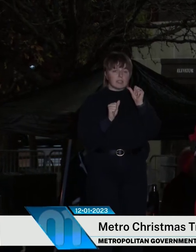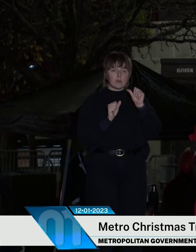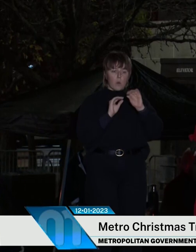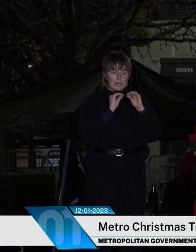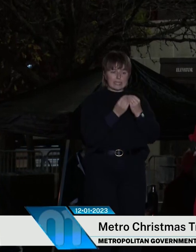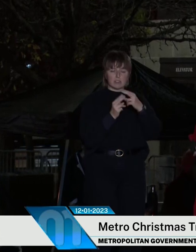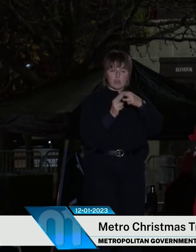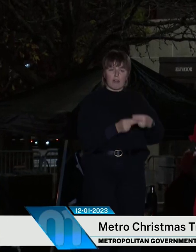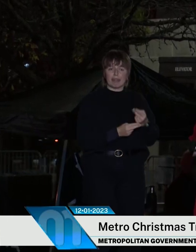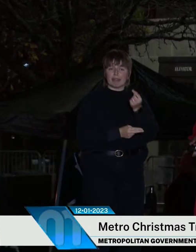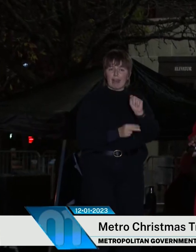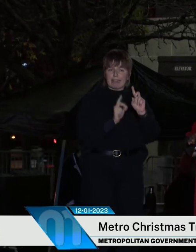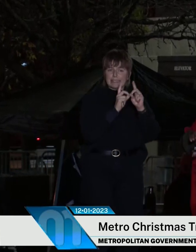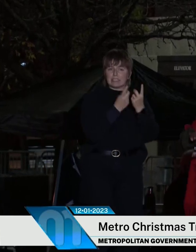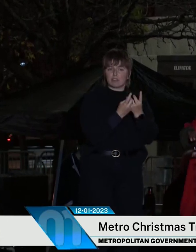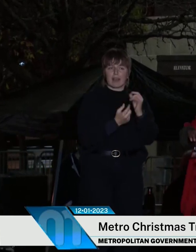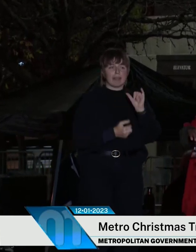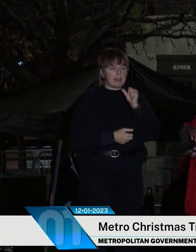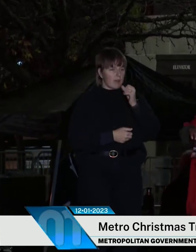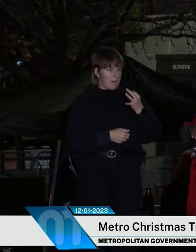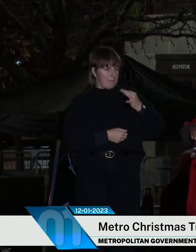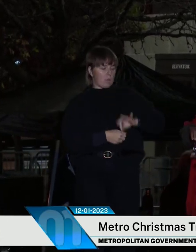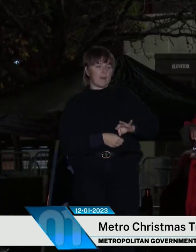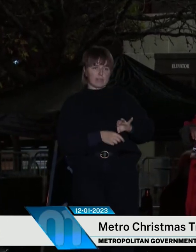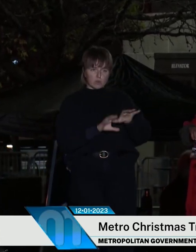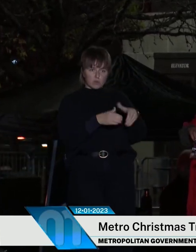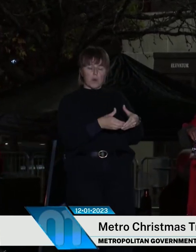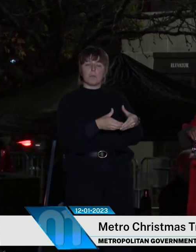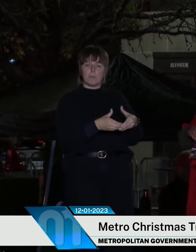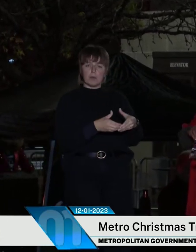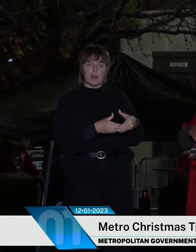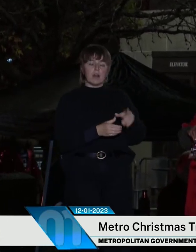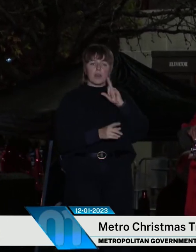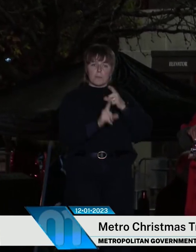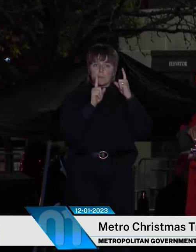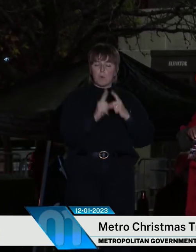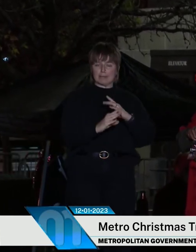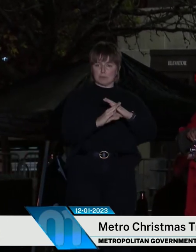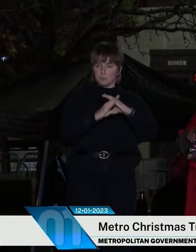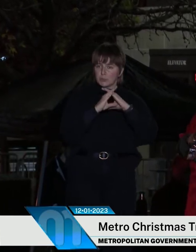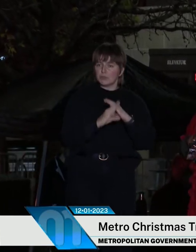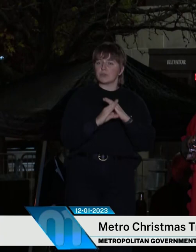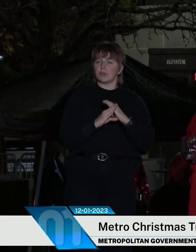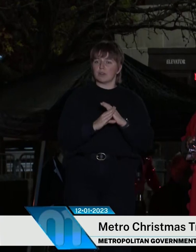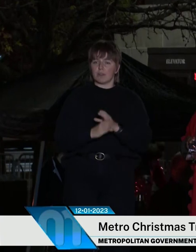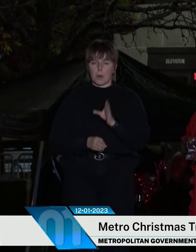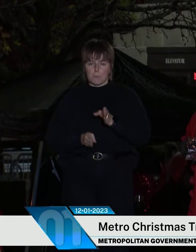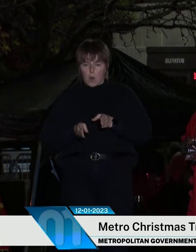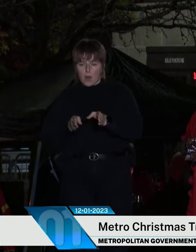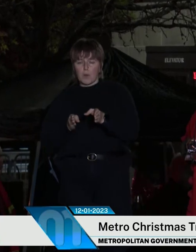INCREDIBLE, GENEROUS MEMBERS OF THE DISTRICT. A NON PROFIT ORGANIZATION WORKING TO PRESERVE